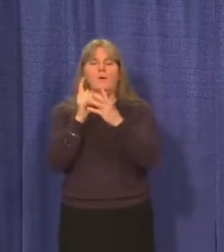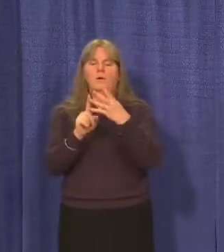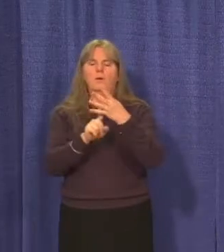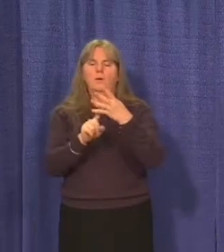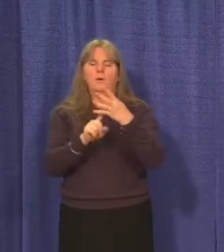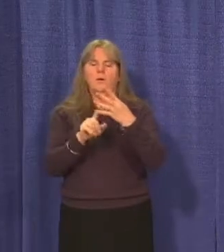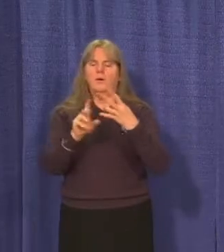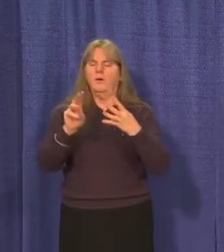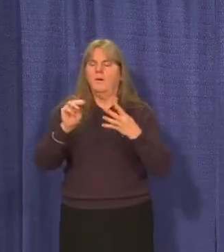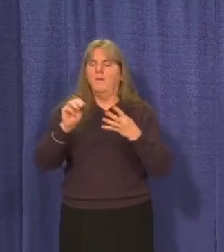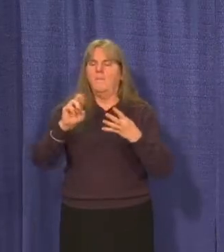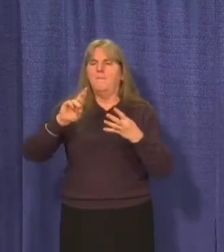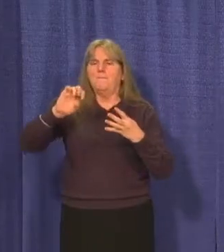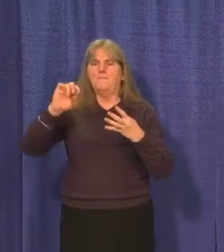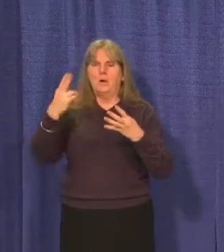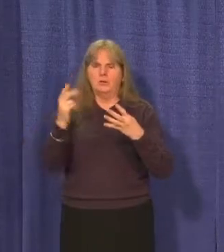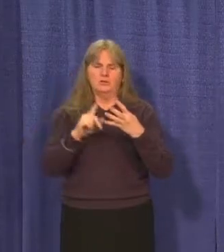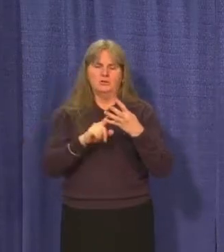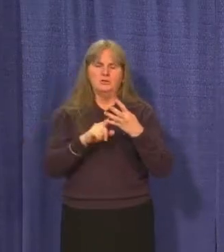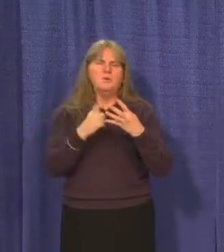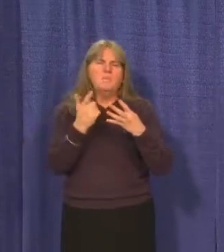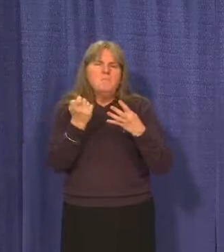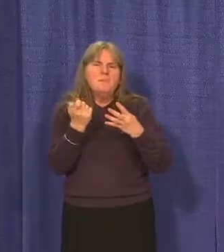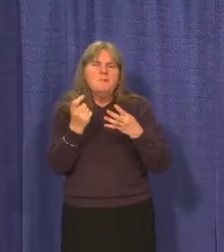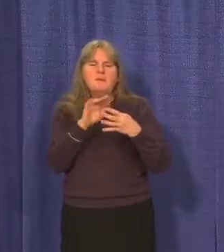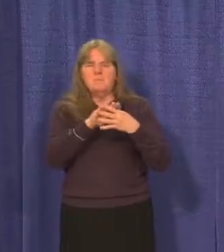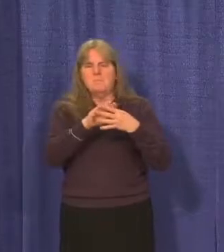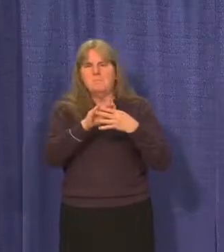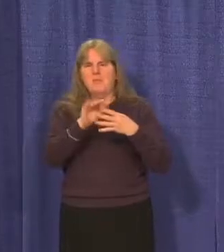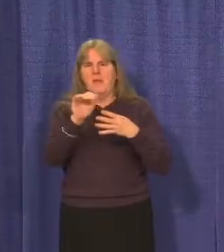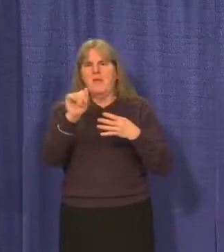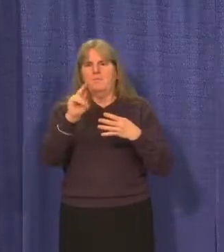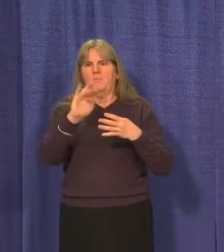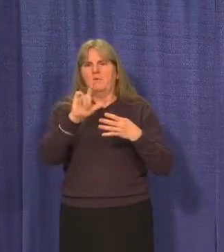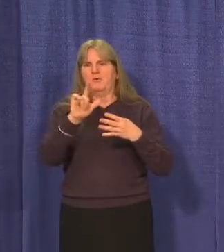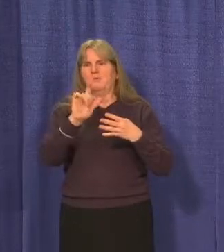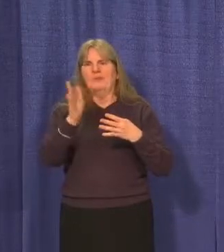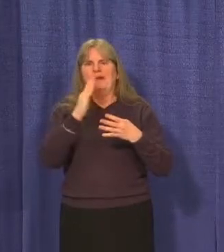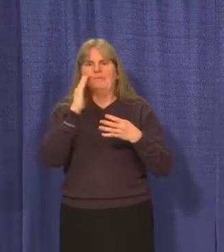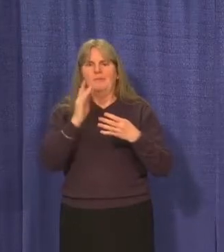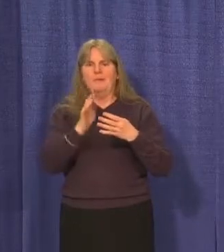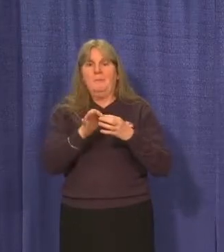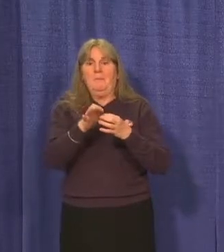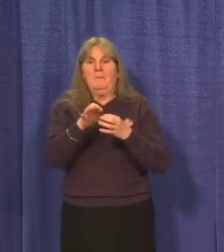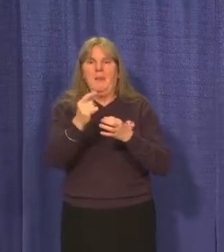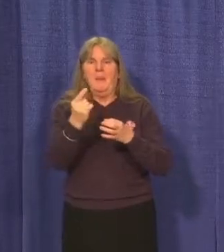I always give a little wiggle room, into the beginning of April because thanks always happen.